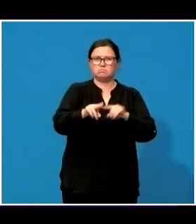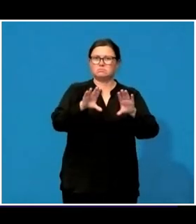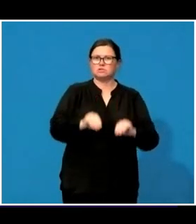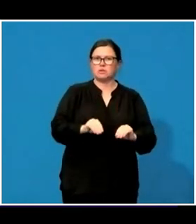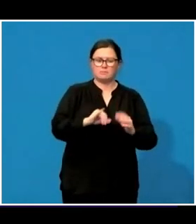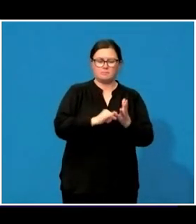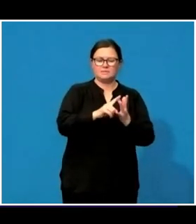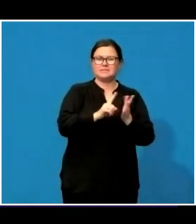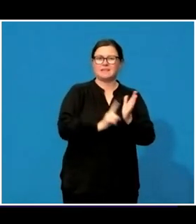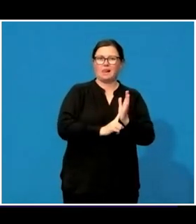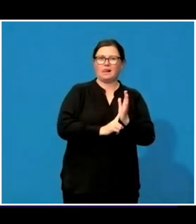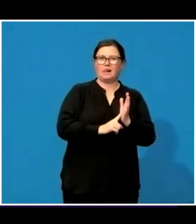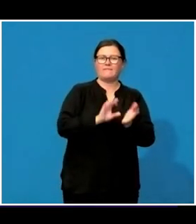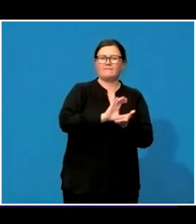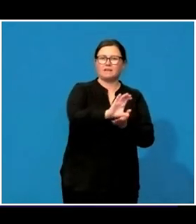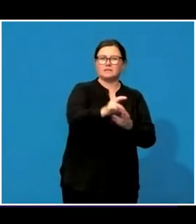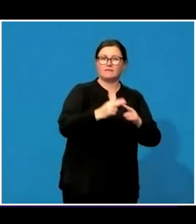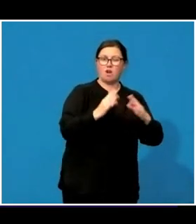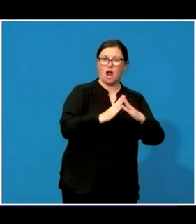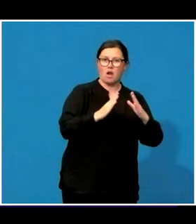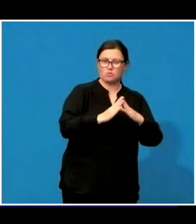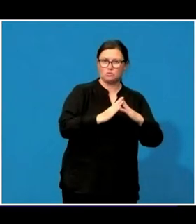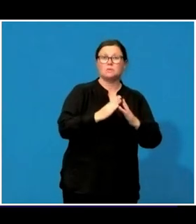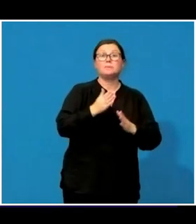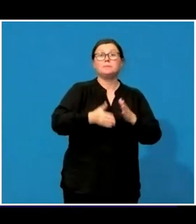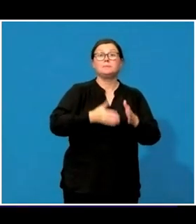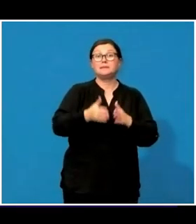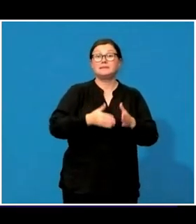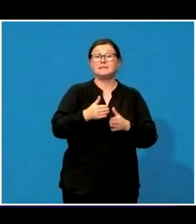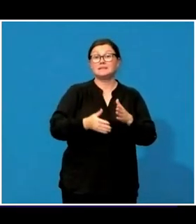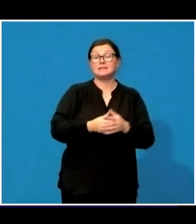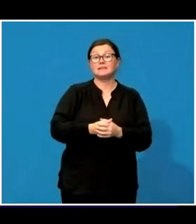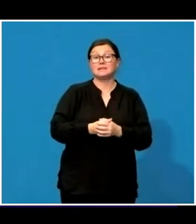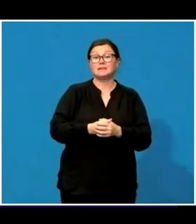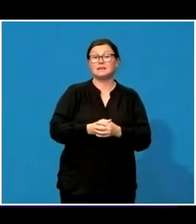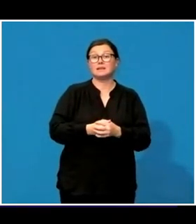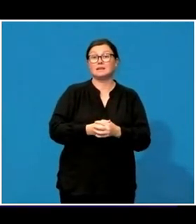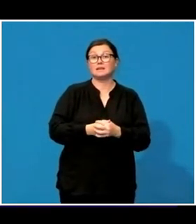And in doing so, it meant that he was going to be without a home.